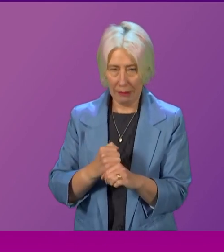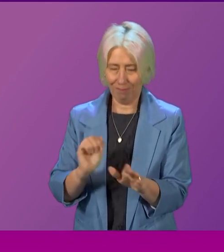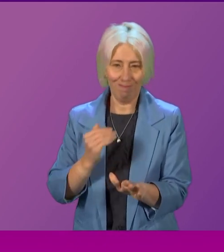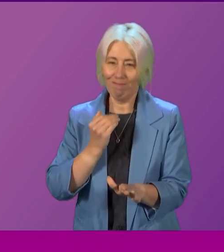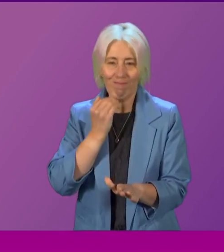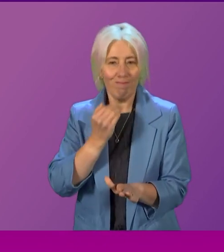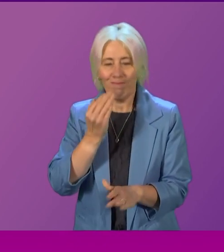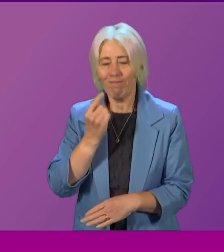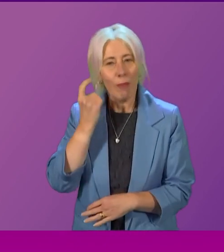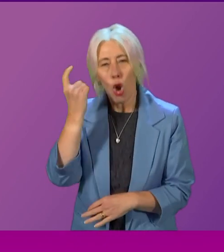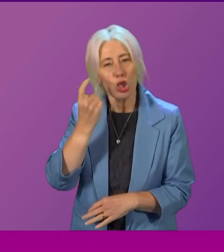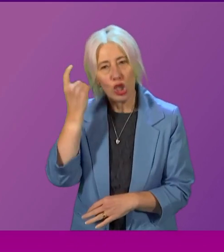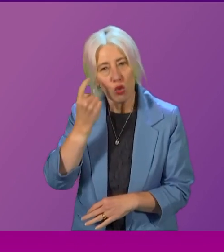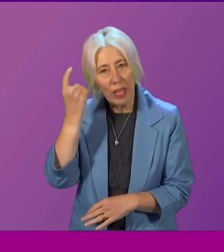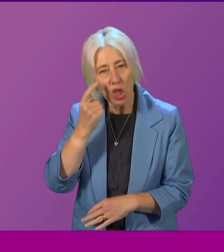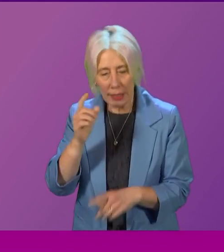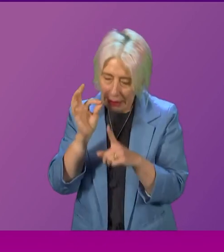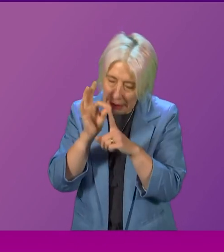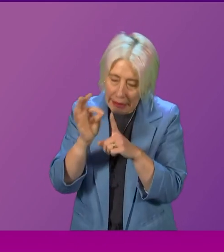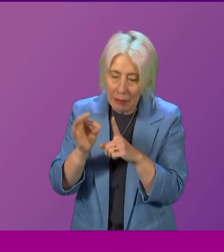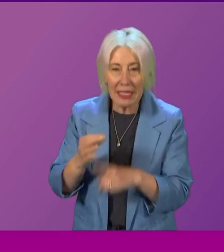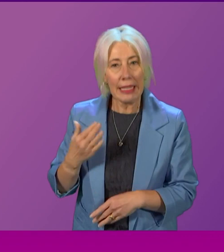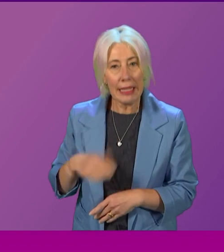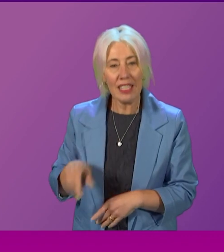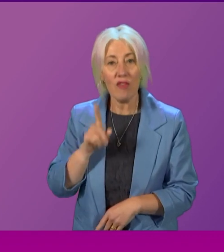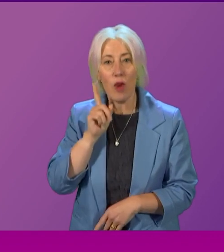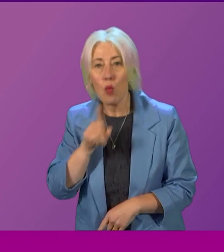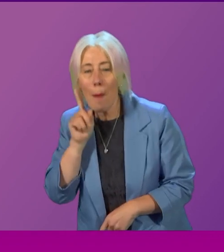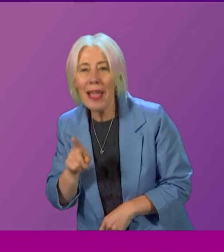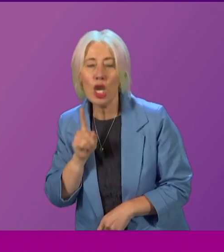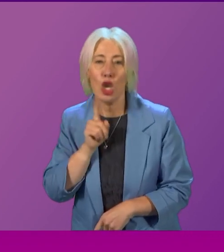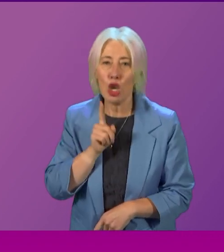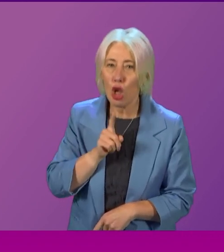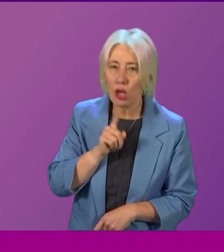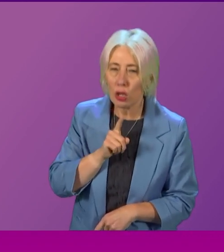take into consideration the specific needs of women and girls ... particularly those